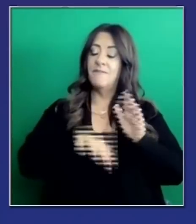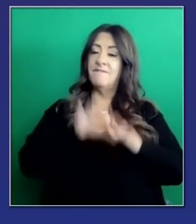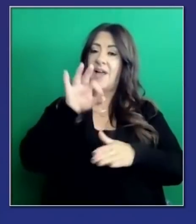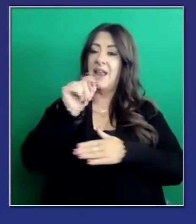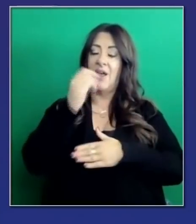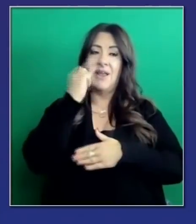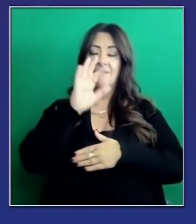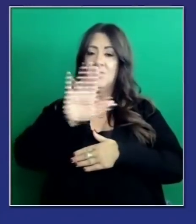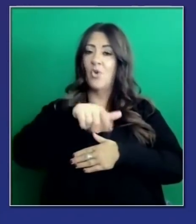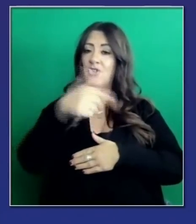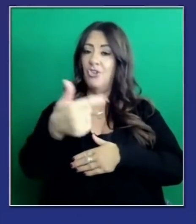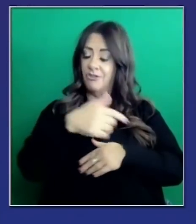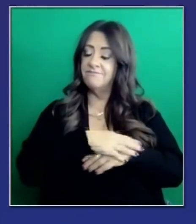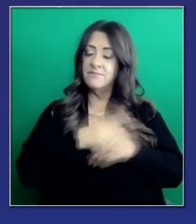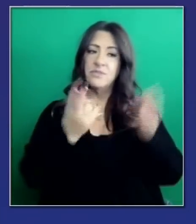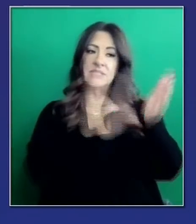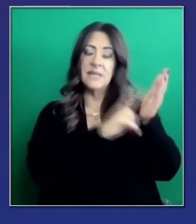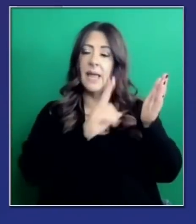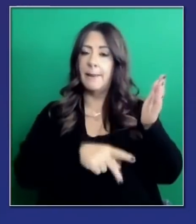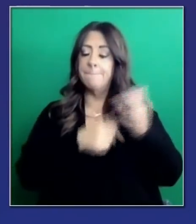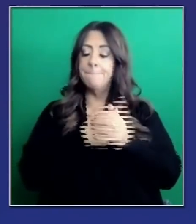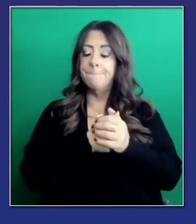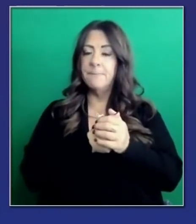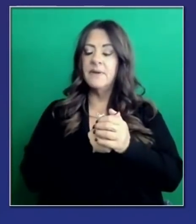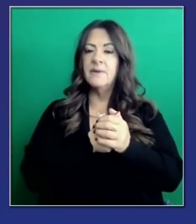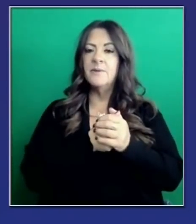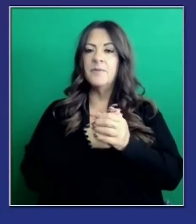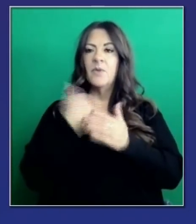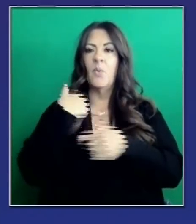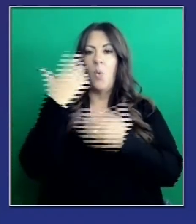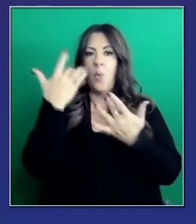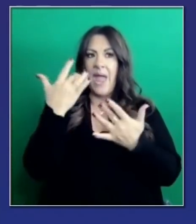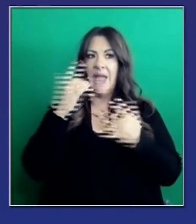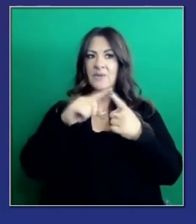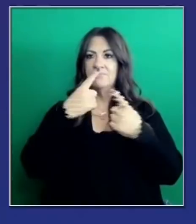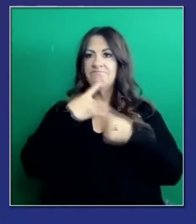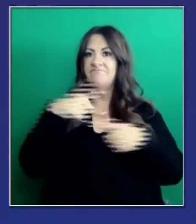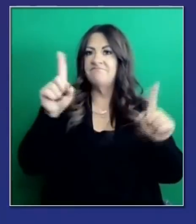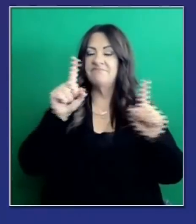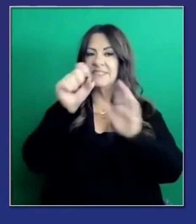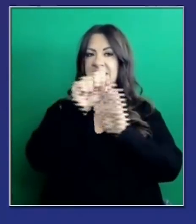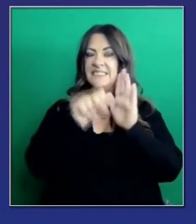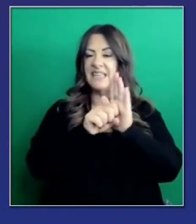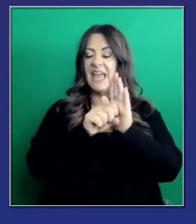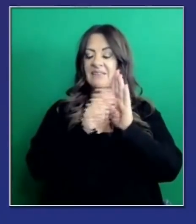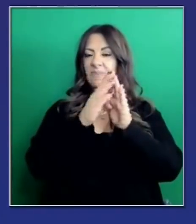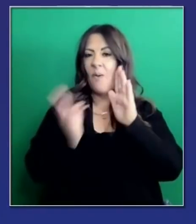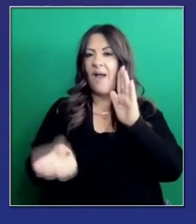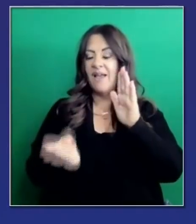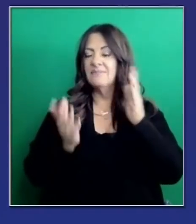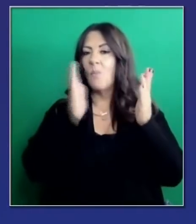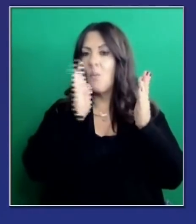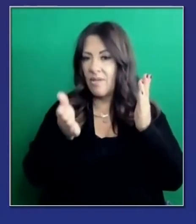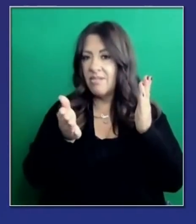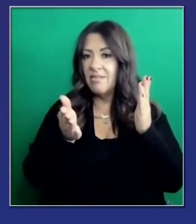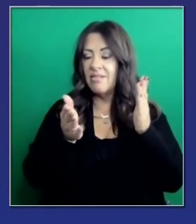VERSUS OTHER MECHANISMS AND PLATFORMS IN TERMS OF FINDING OUT WHEN IT IS YOUR TURN TO GET VACCINATED AND HOW AND WHERE YOU CAN GET VACCINATED.